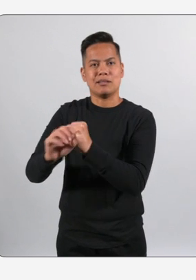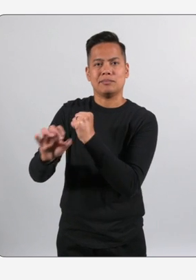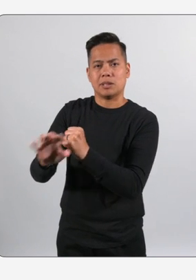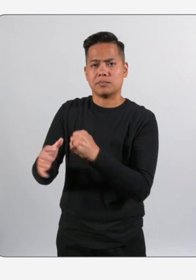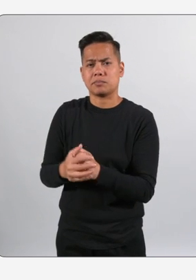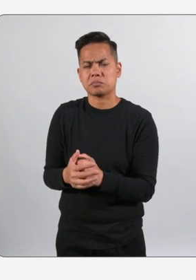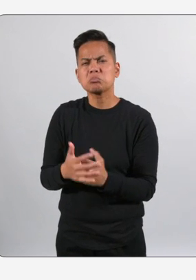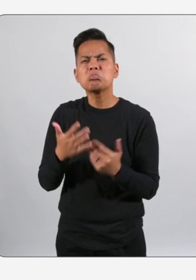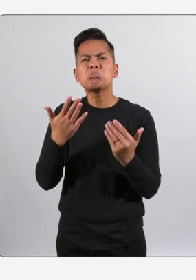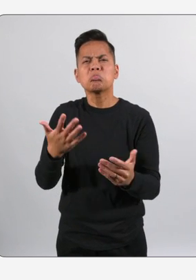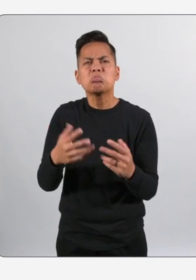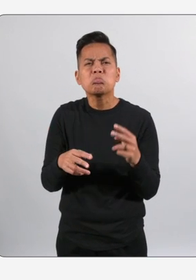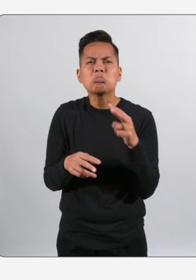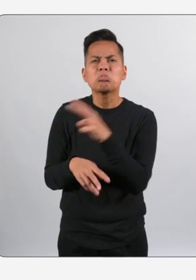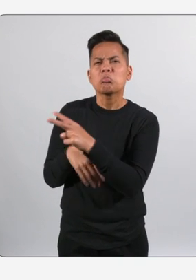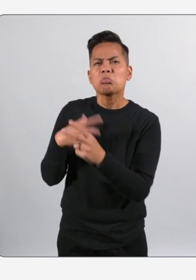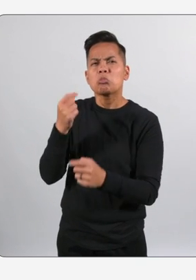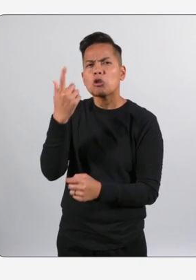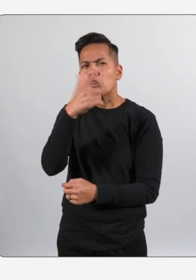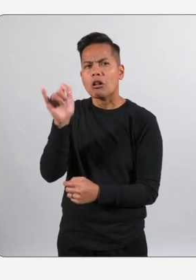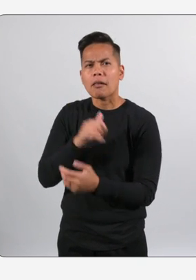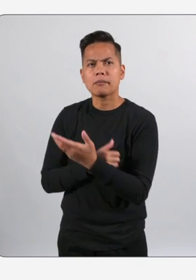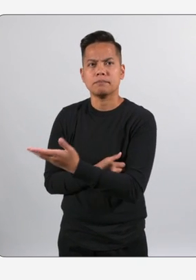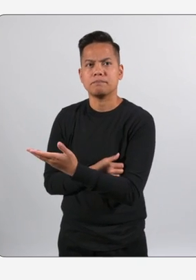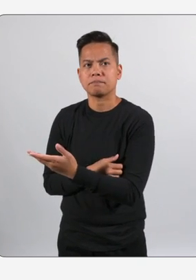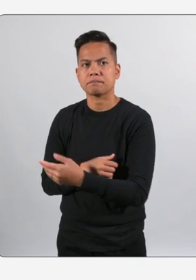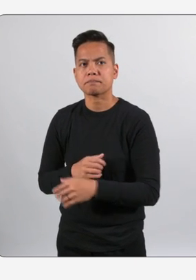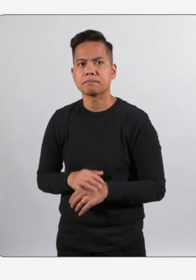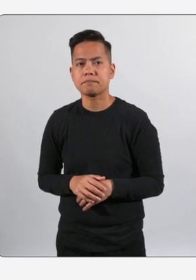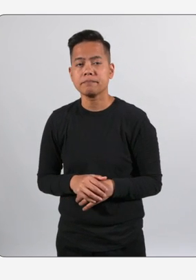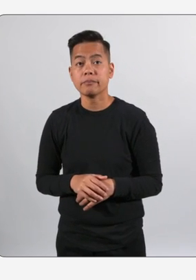in action. Starting with keywords and ad